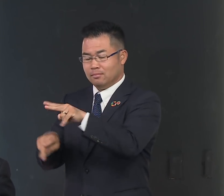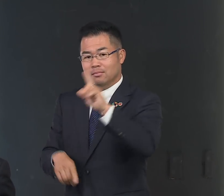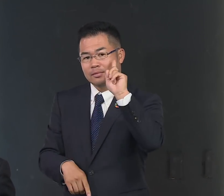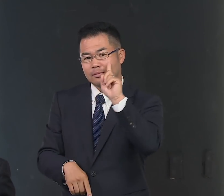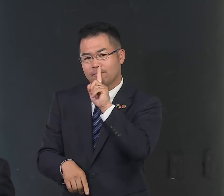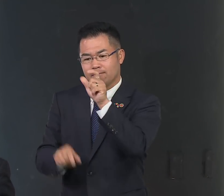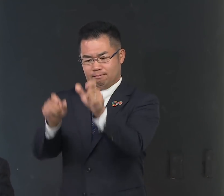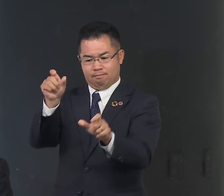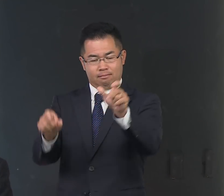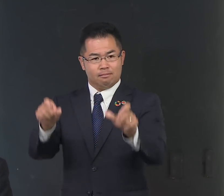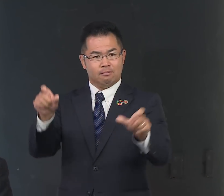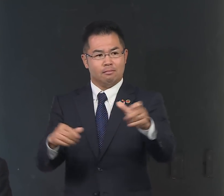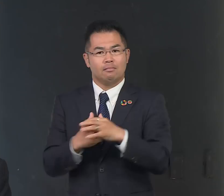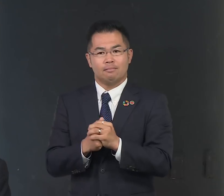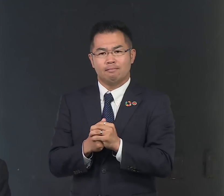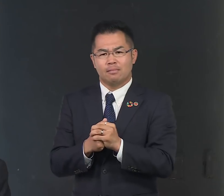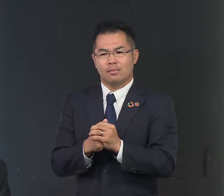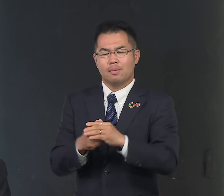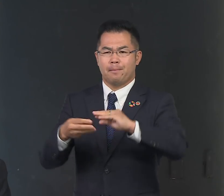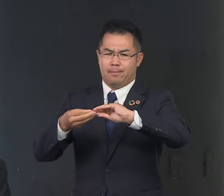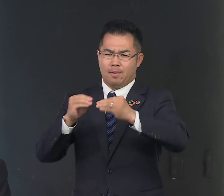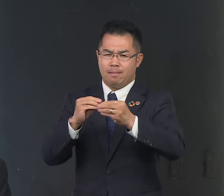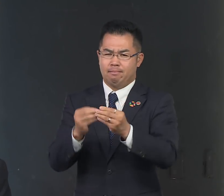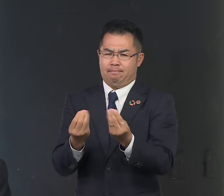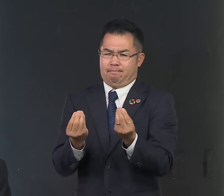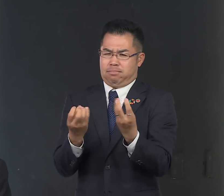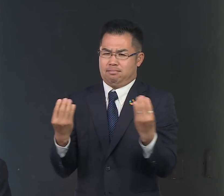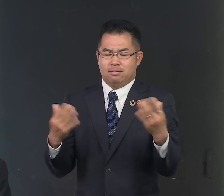Shimamoto to make some comments. >> YASUNORI SHIMAMOTO: It was really a wonderful and inspiring discussion